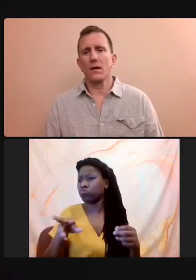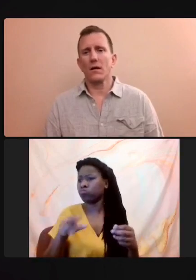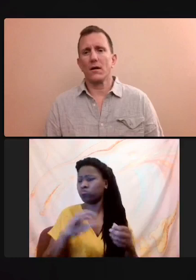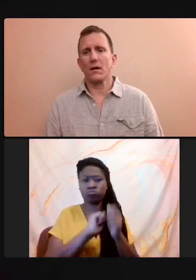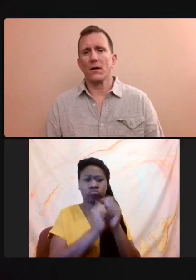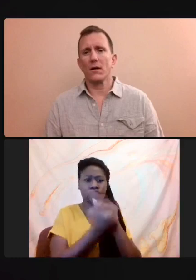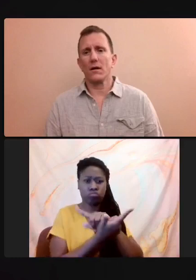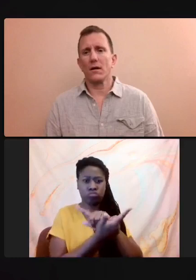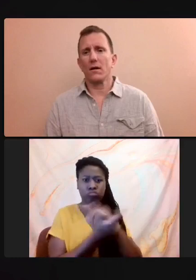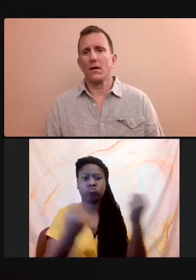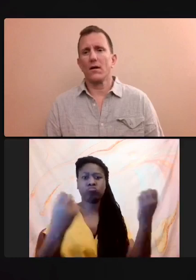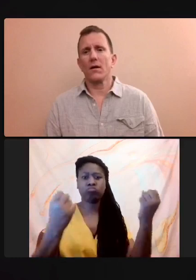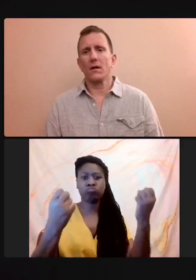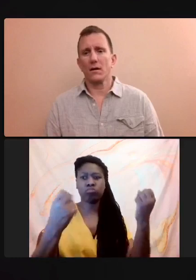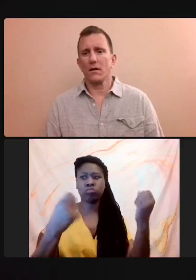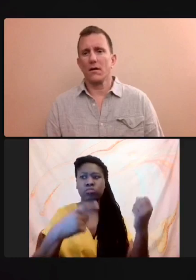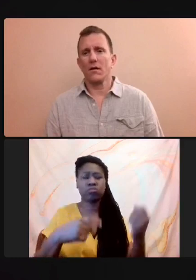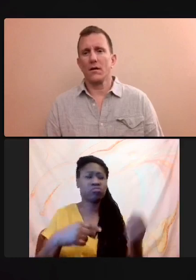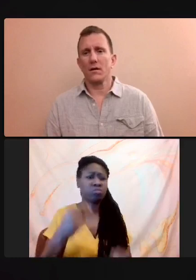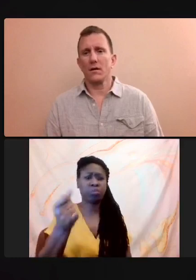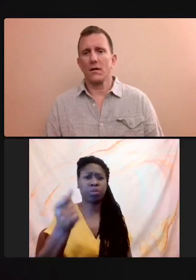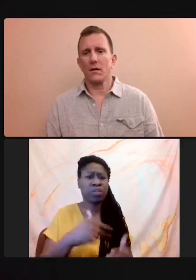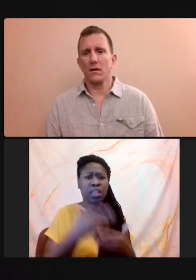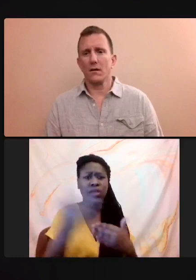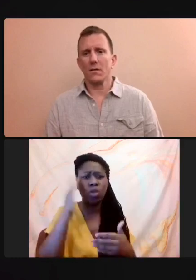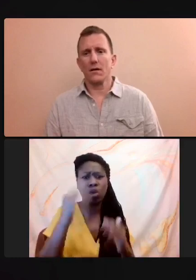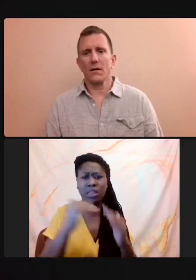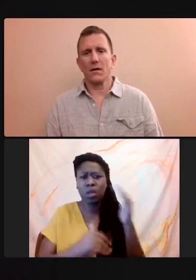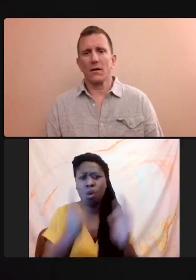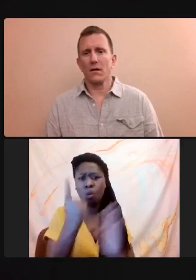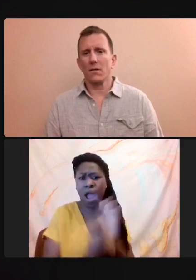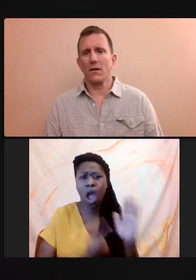usually takes about four or 5 hours to really get through to these consumers.